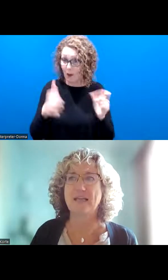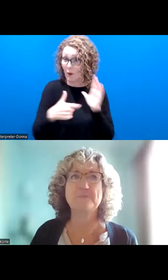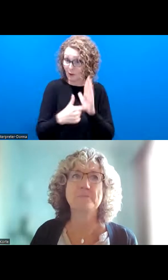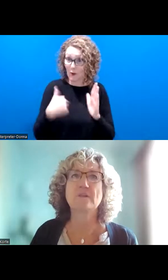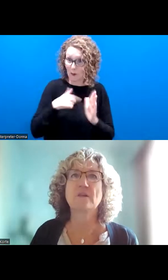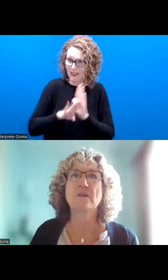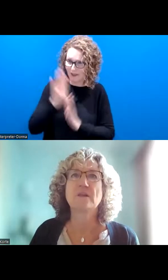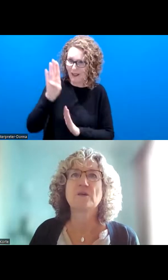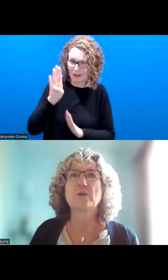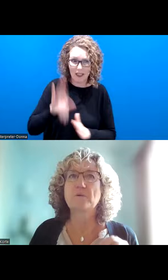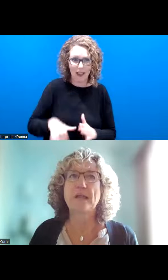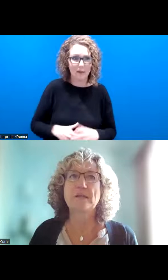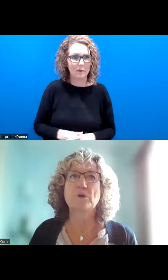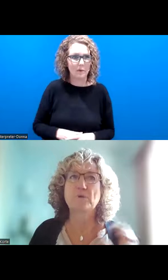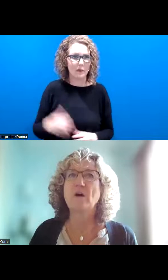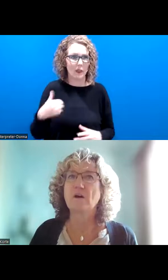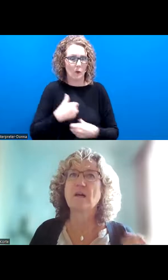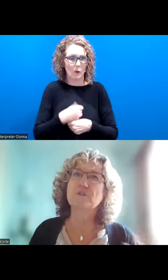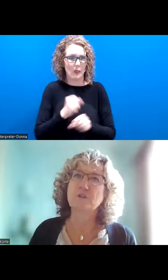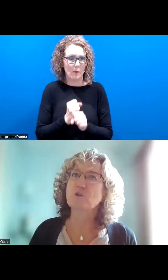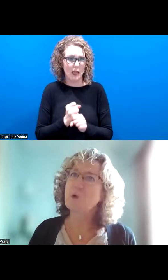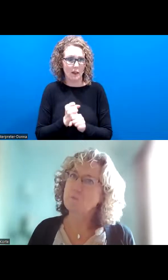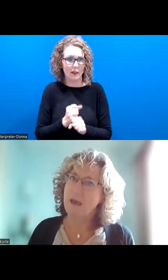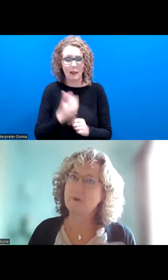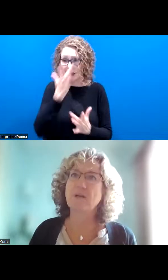veterans with a service-connected disability rating of 70% or